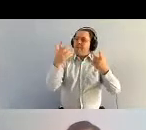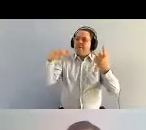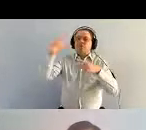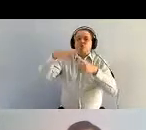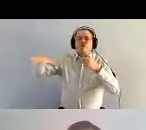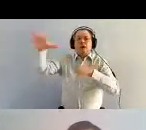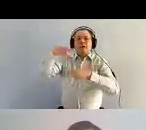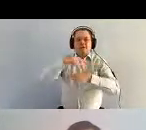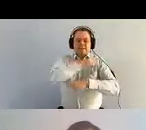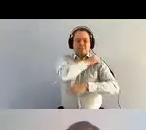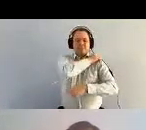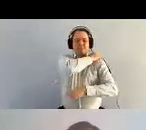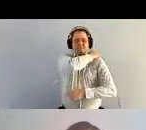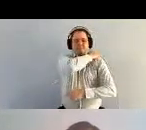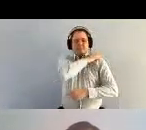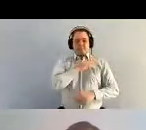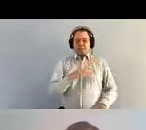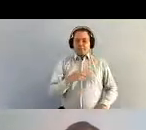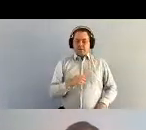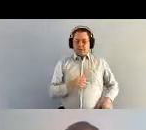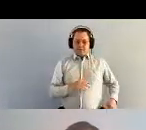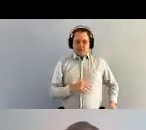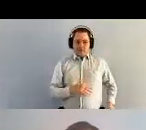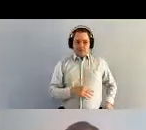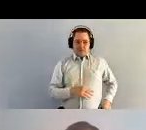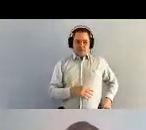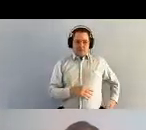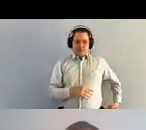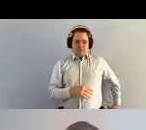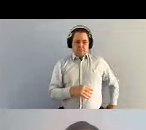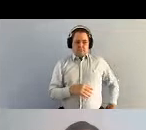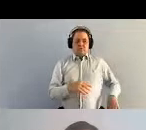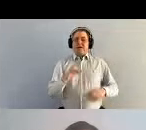specific to those unique -- the unique challenges in those contexts.